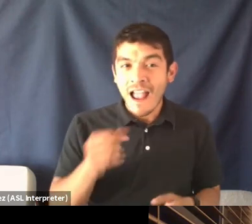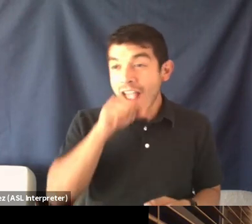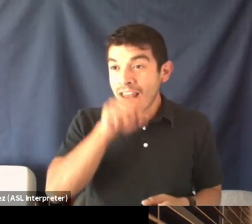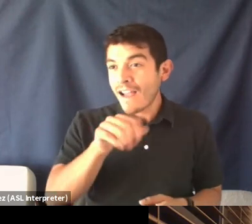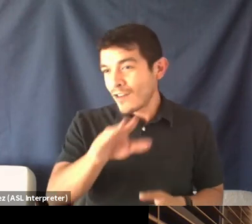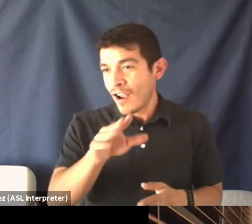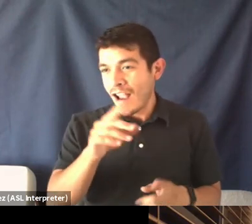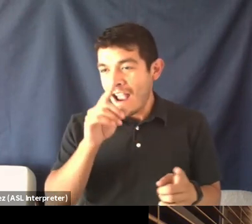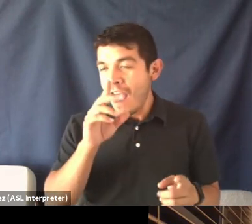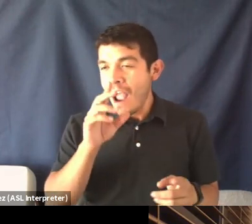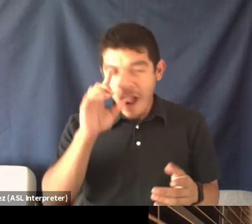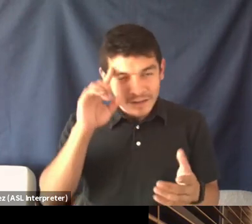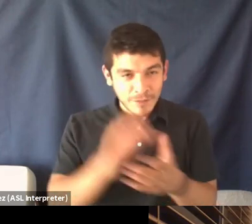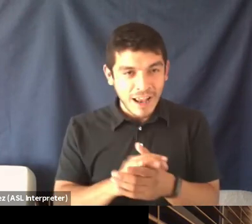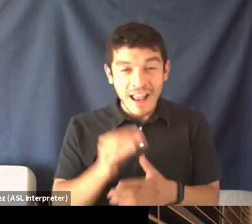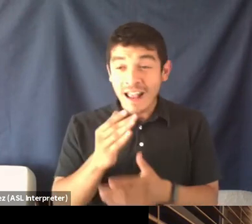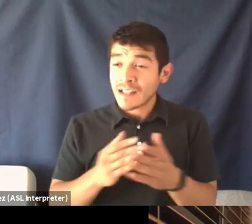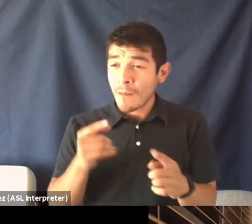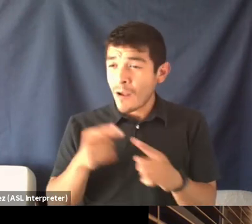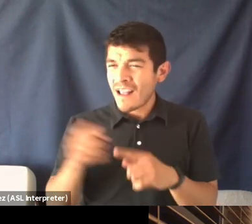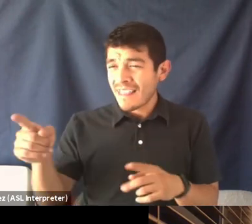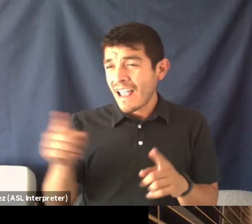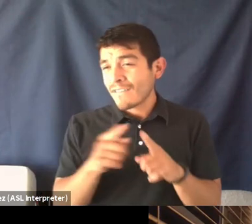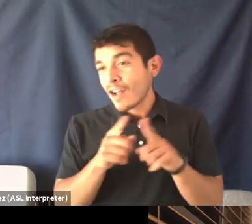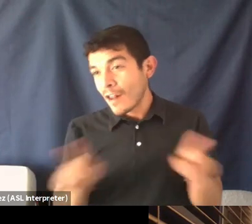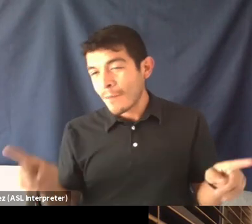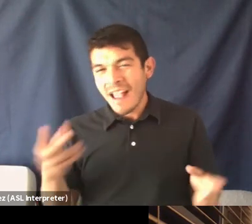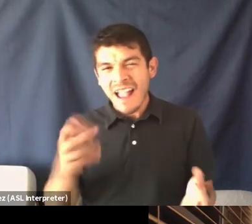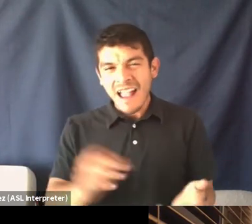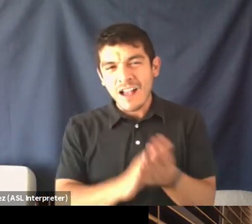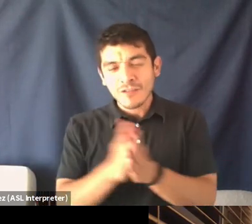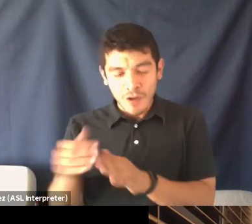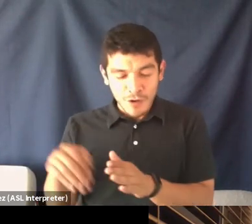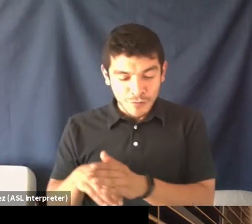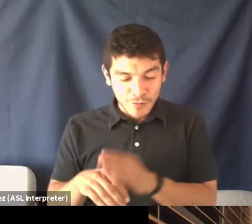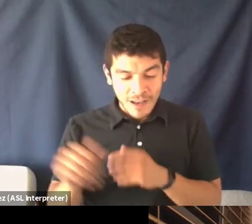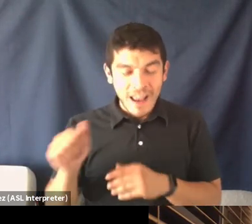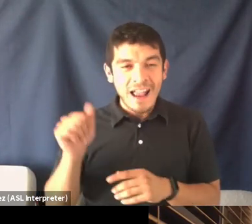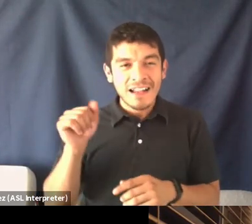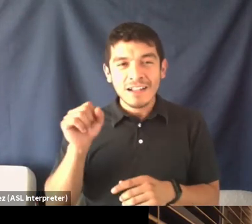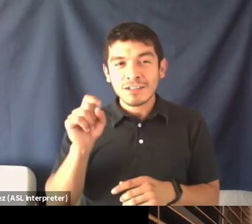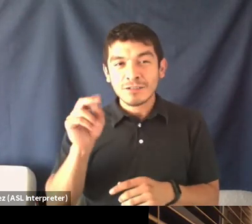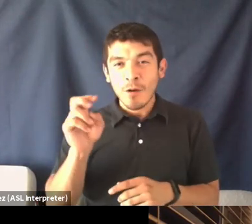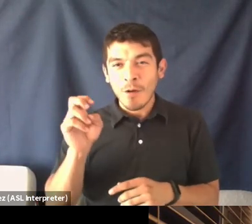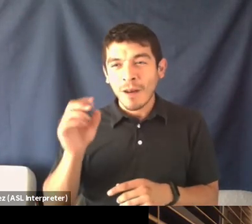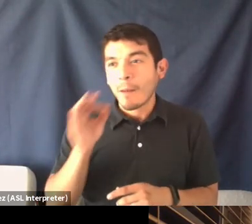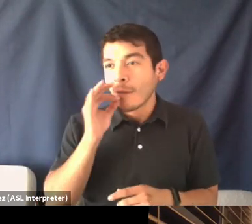And they have somehow fallen apart and he's turned into this sort of mystical stone pothead guy.